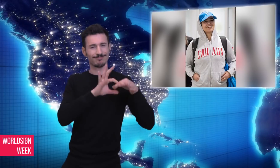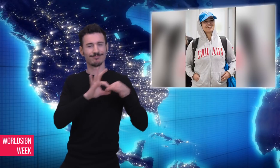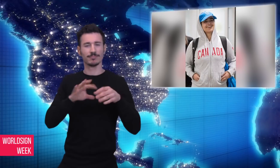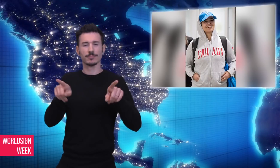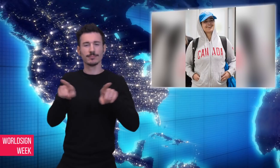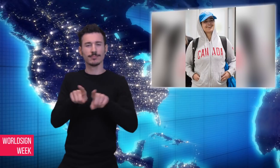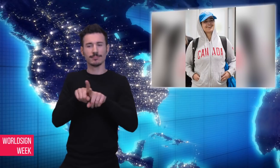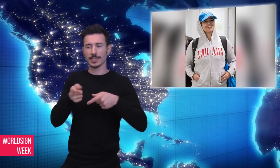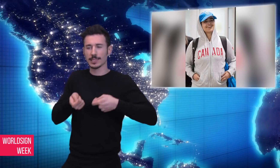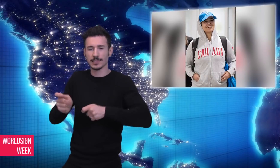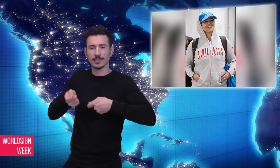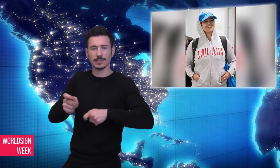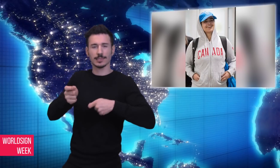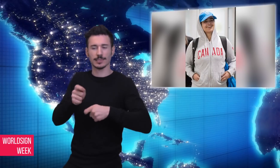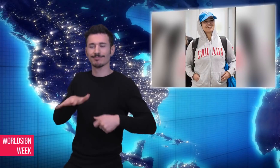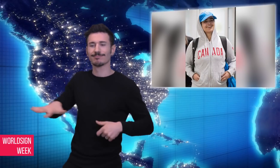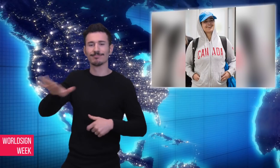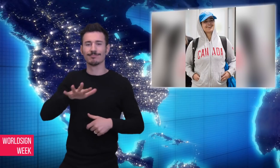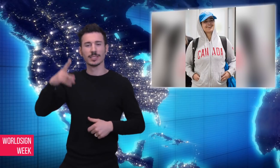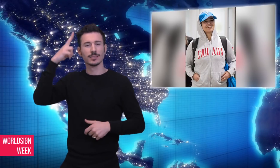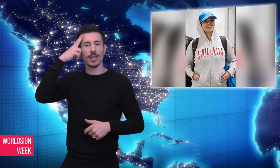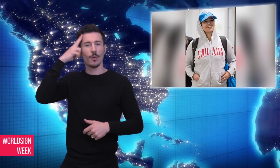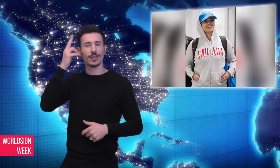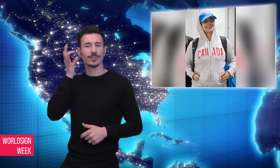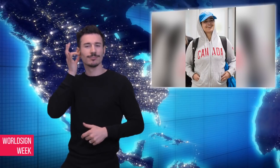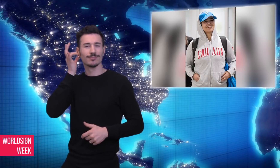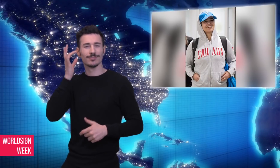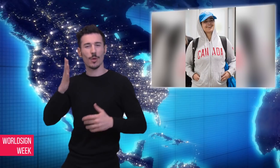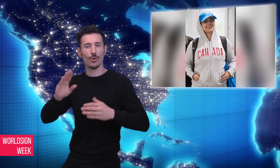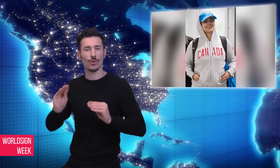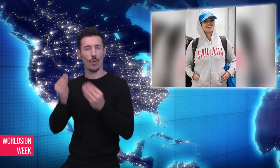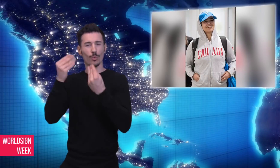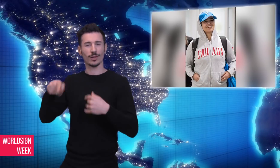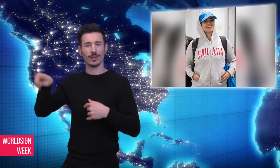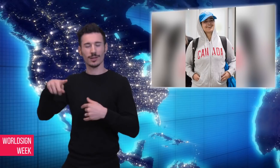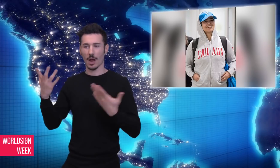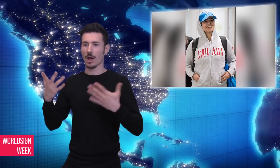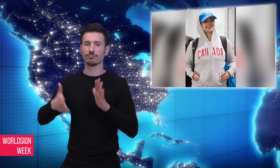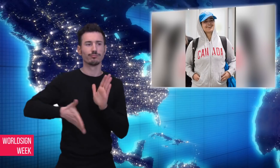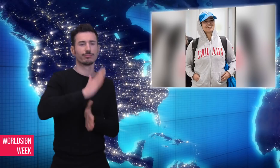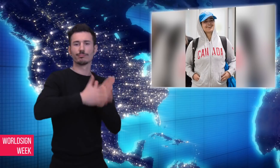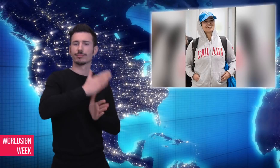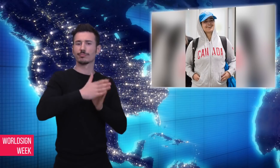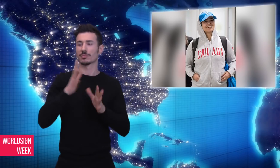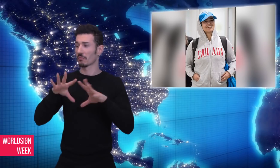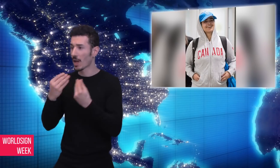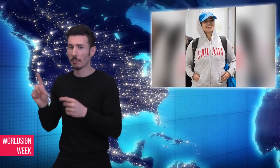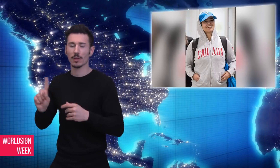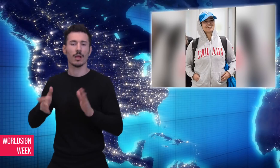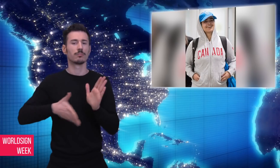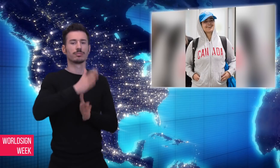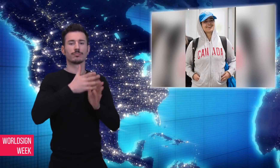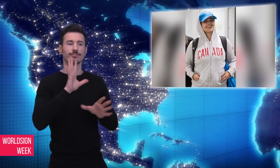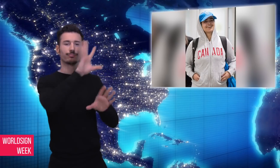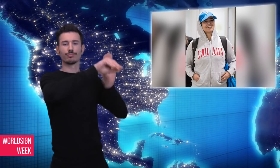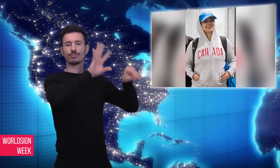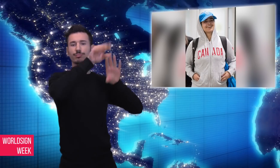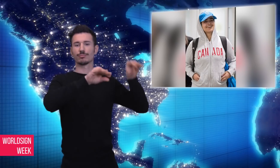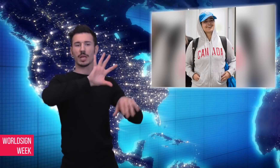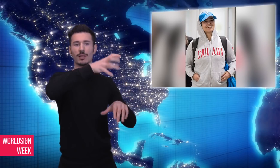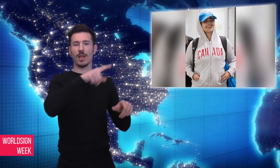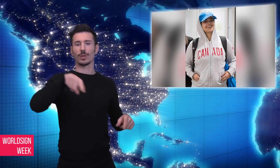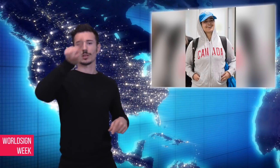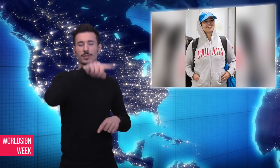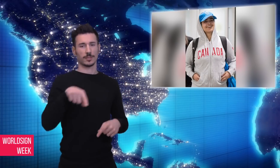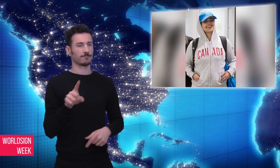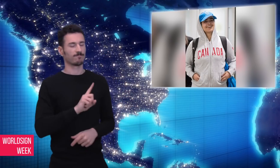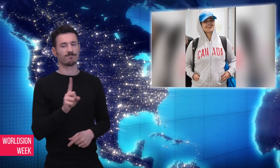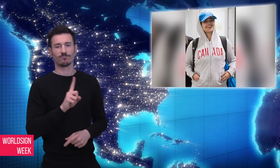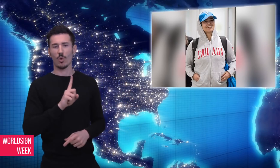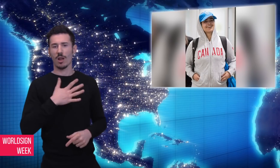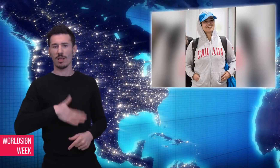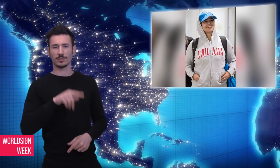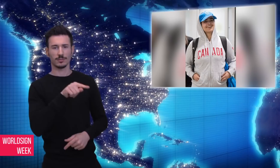disobey their families and leave the country.